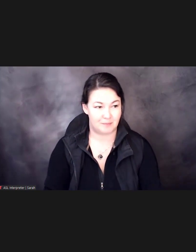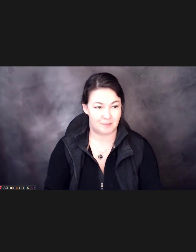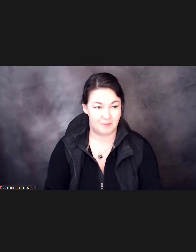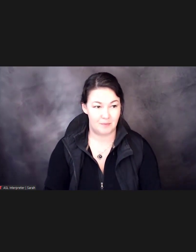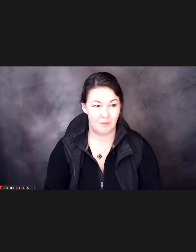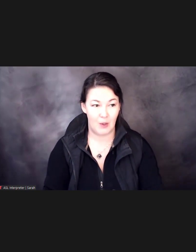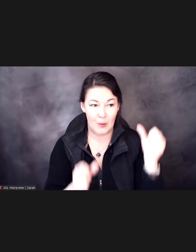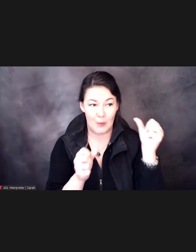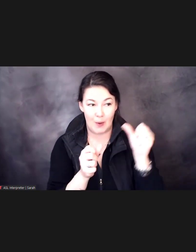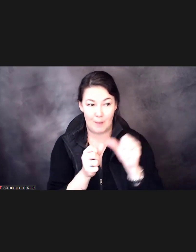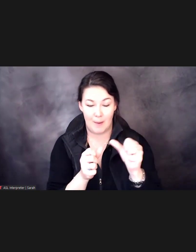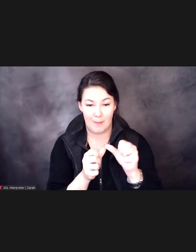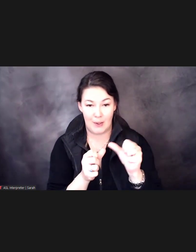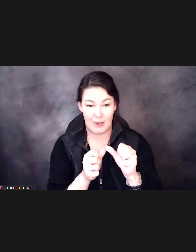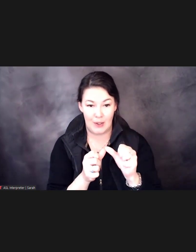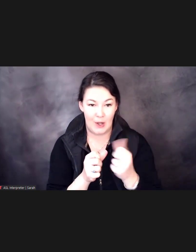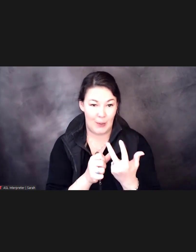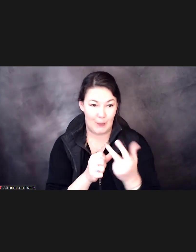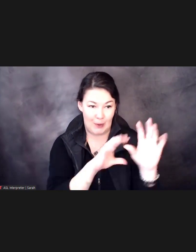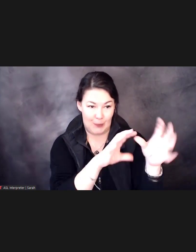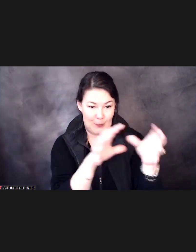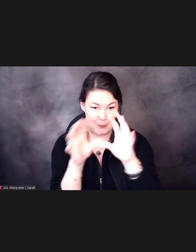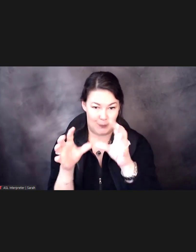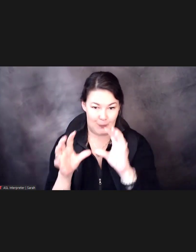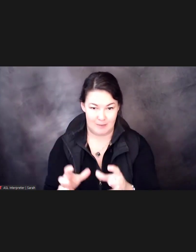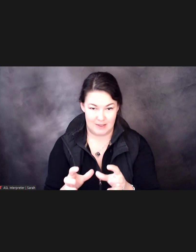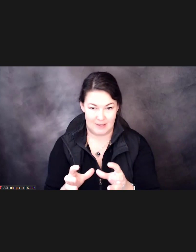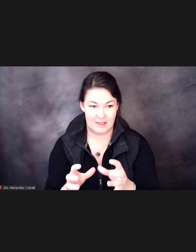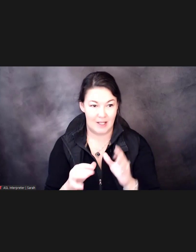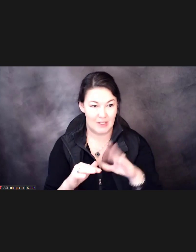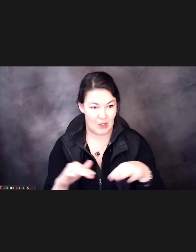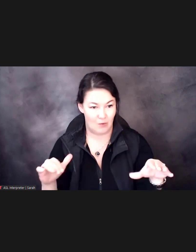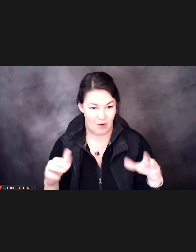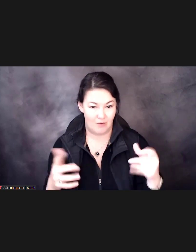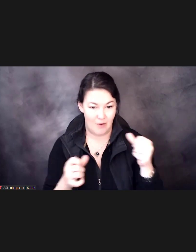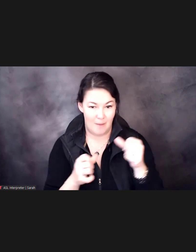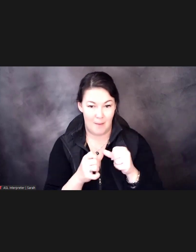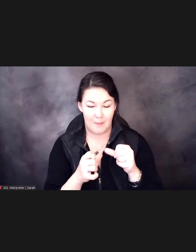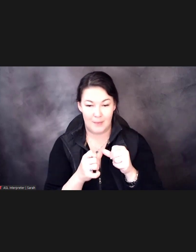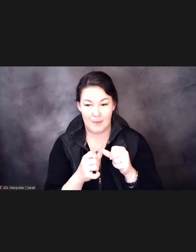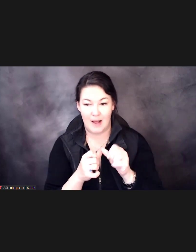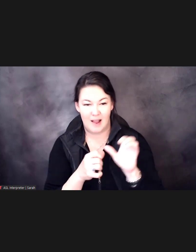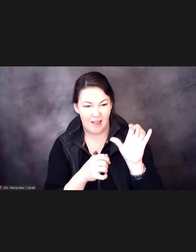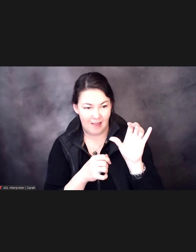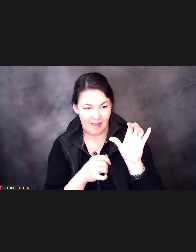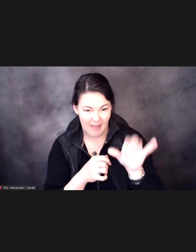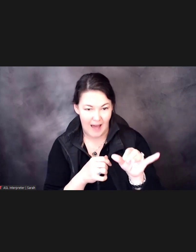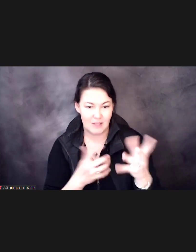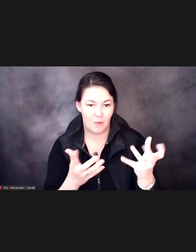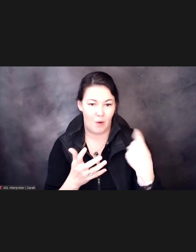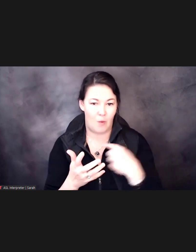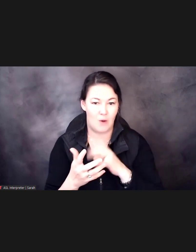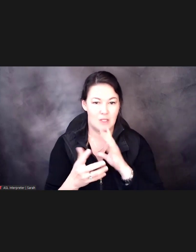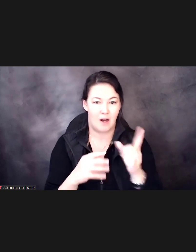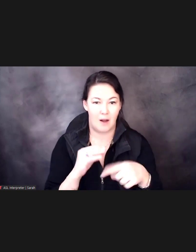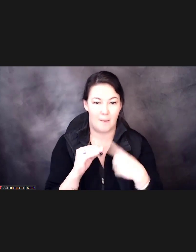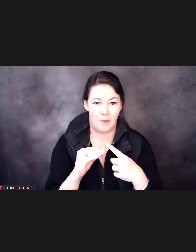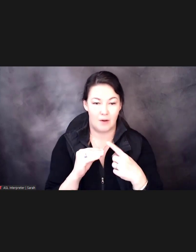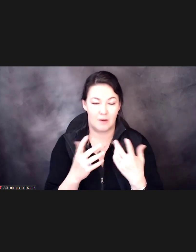So, remember these three groups of children. This is what we're really talking about.